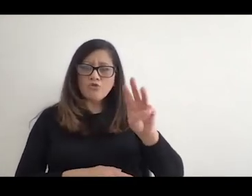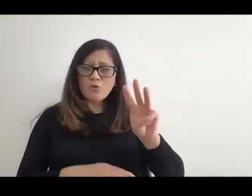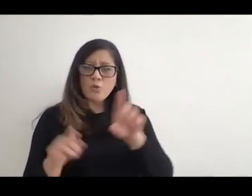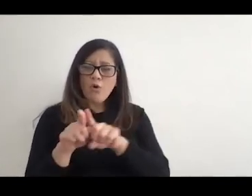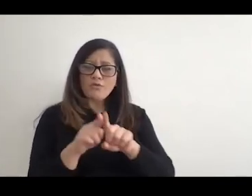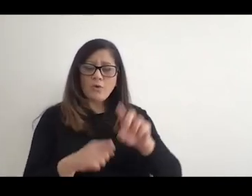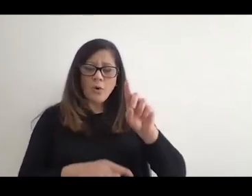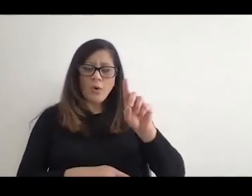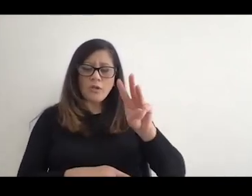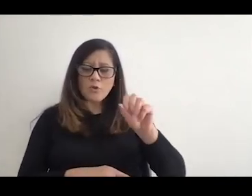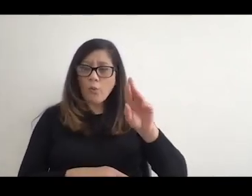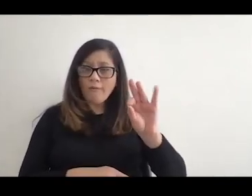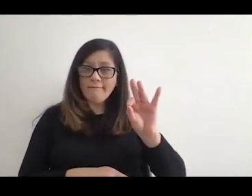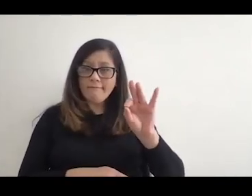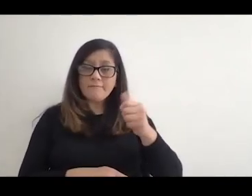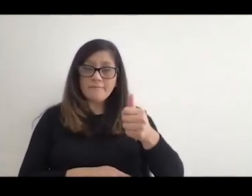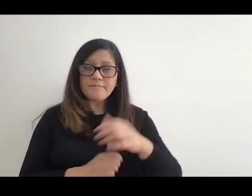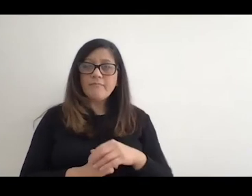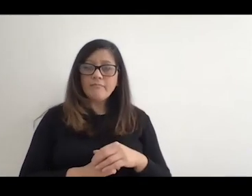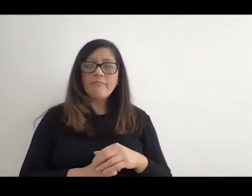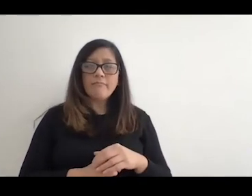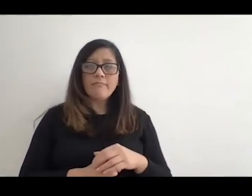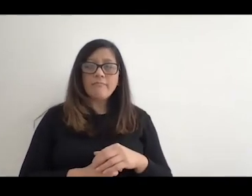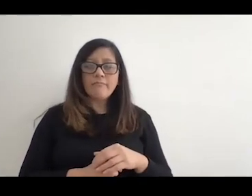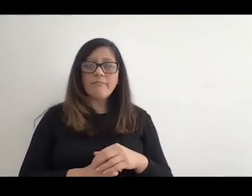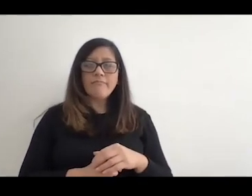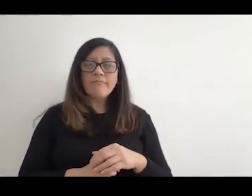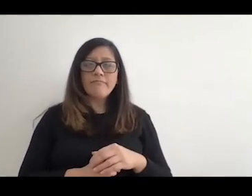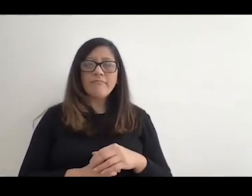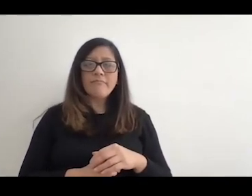And Drew is a smaller, the type of dwarfism she has.